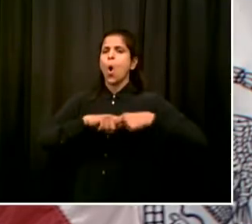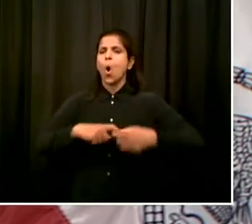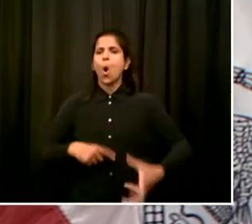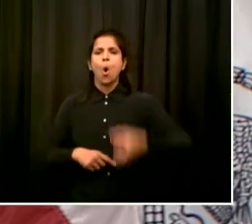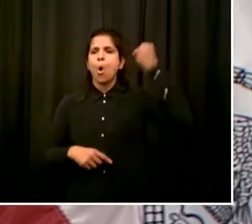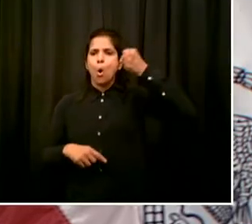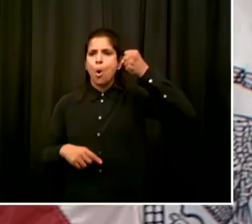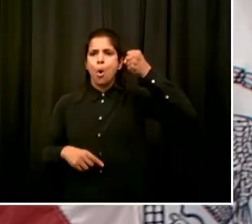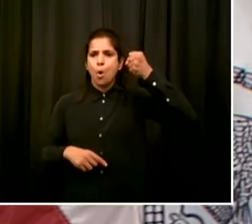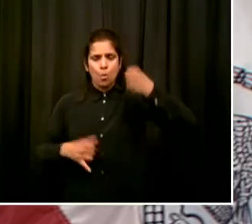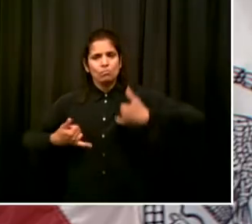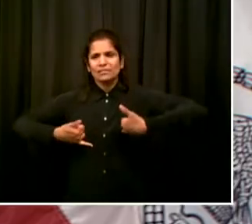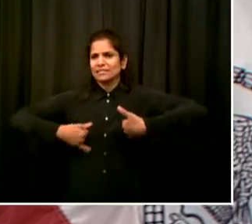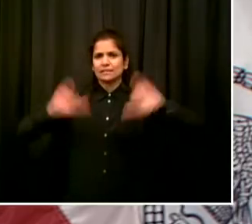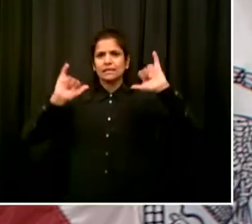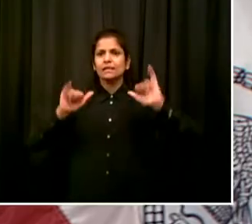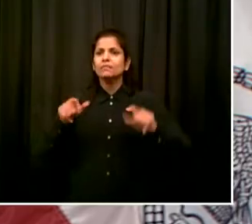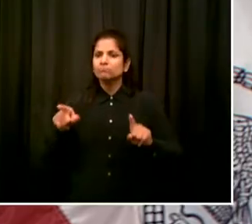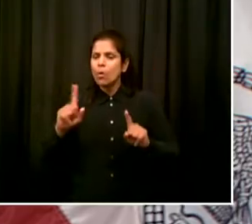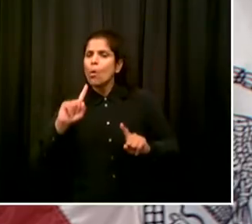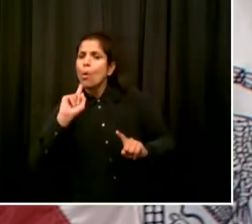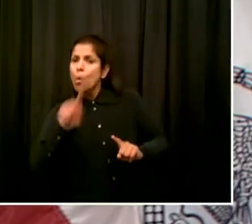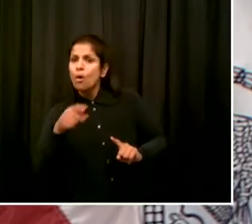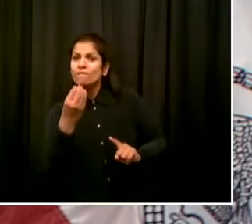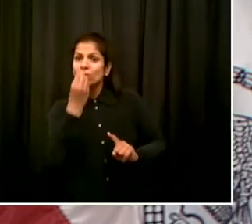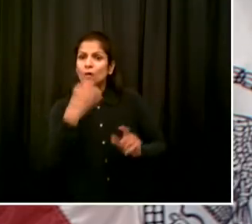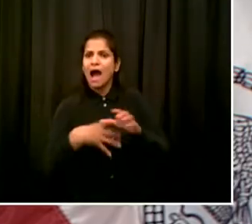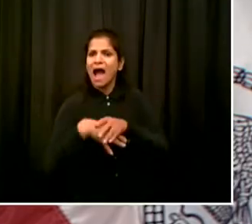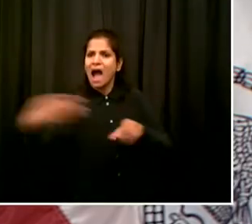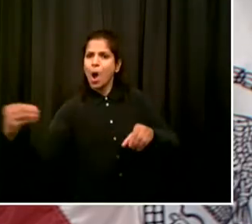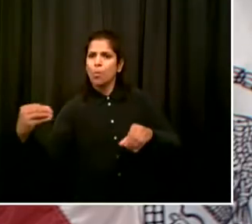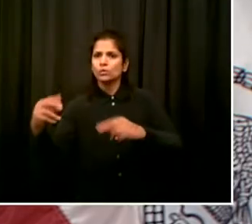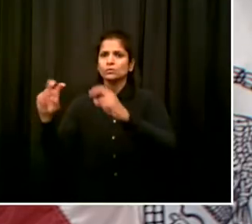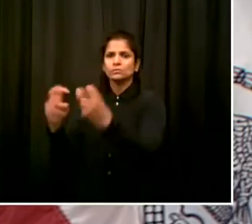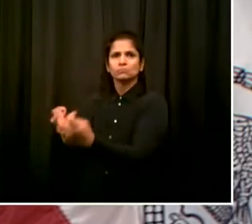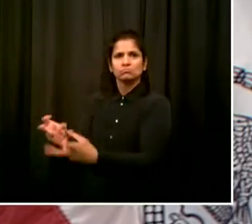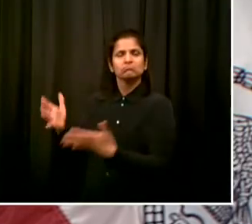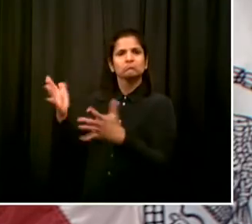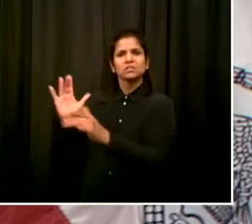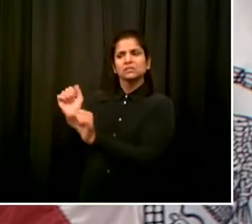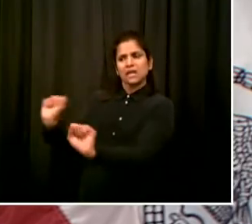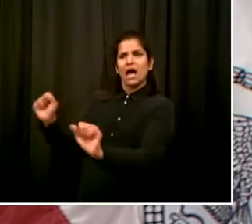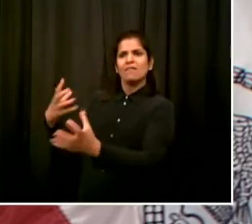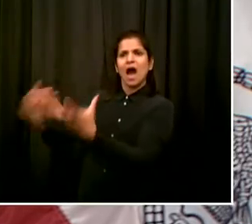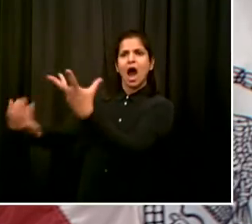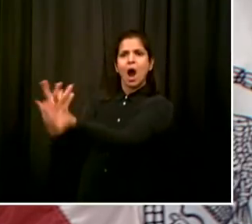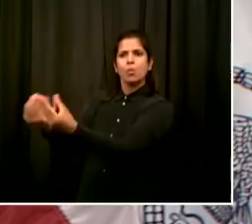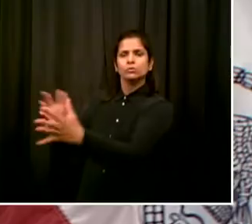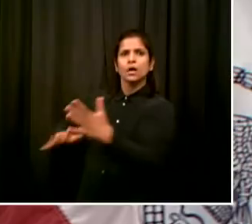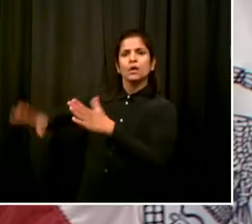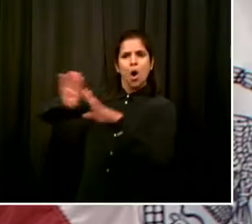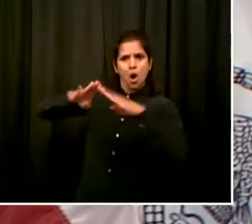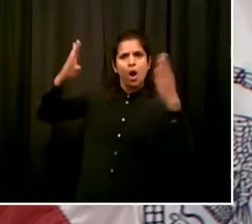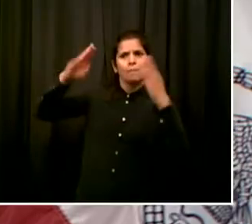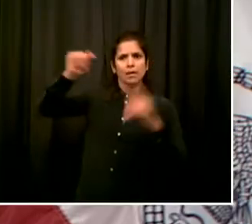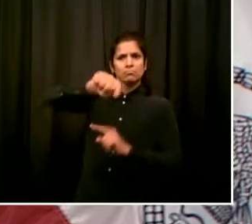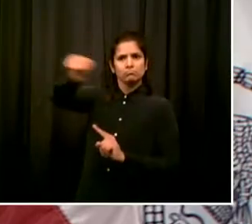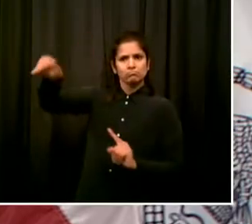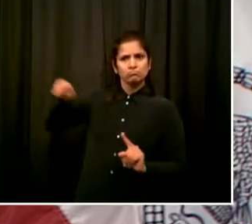PROBLEMATIC AND THIS IS A POSTPONEMENT WHICH I BELIEVE IS RIGT HTO DO AND WAIT UNTIL